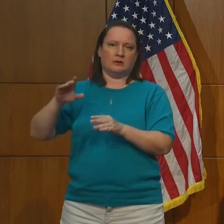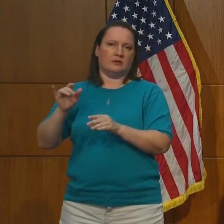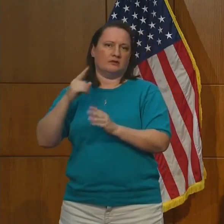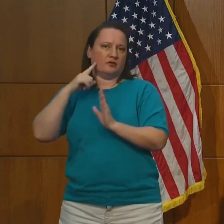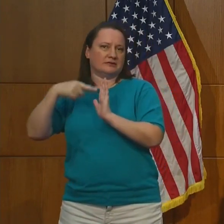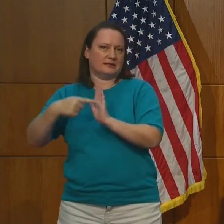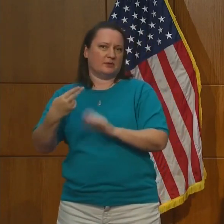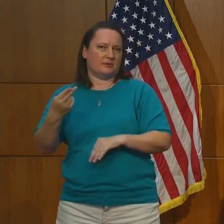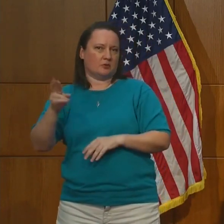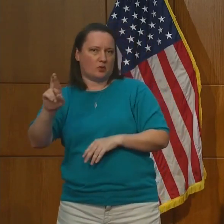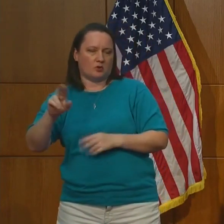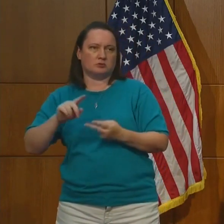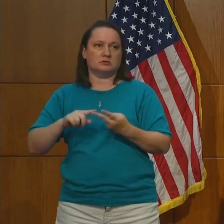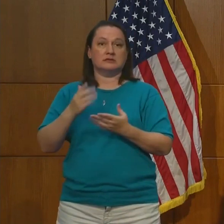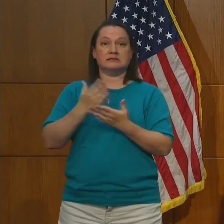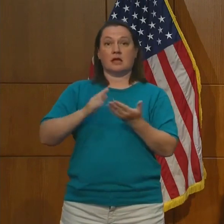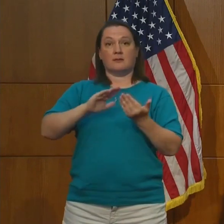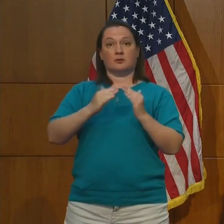A PERFECT SITUATION BY ANY